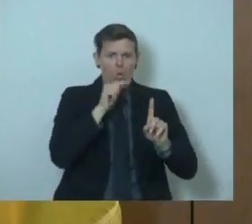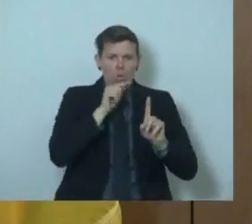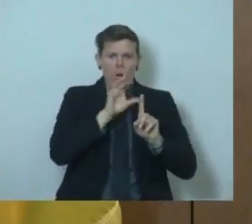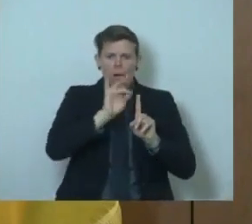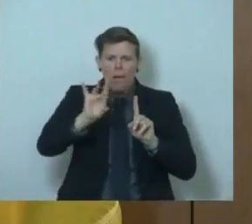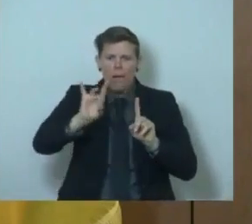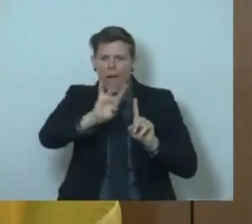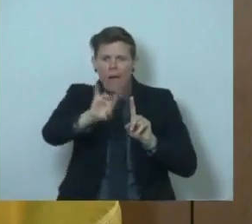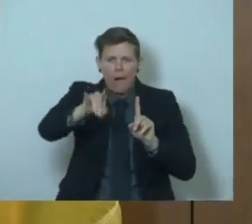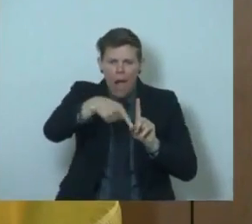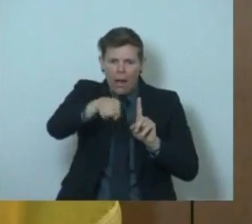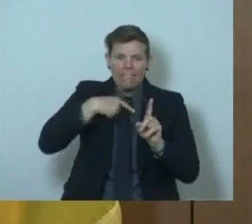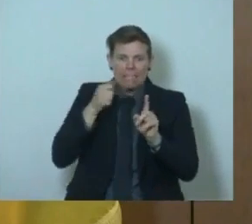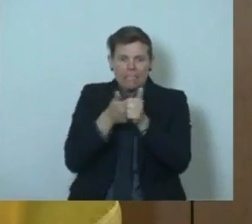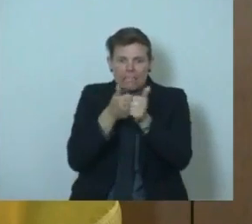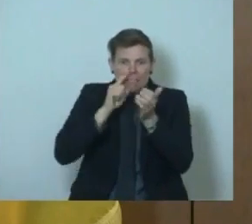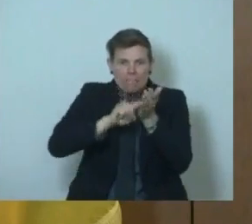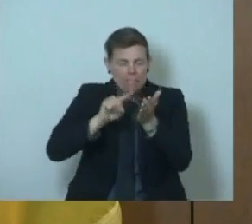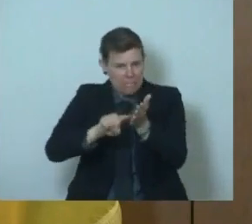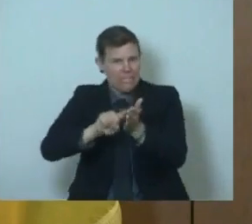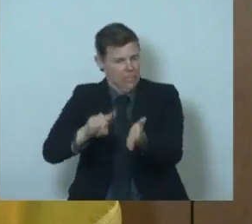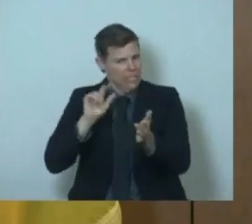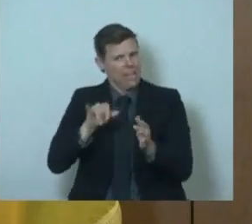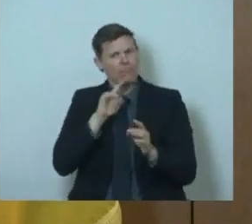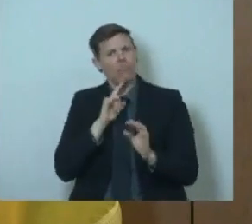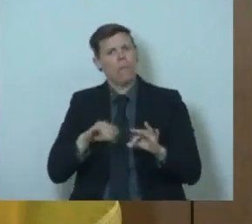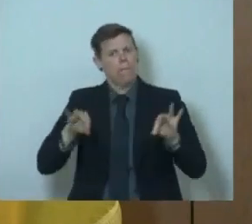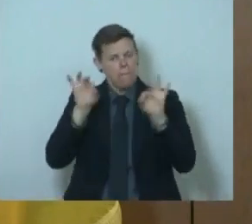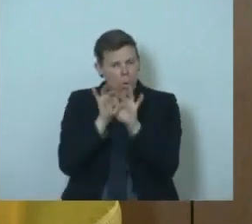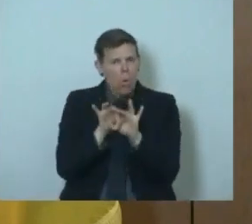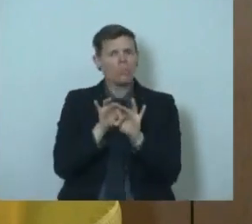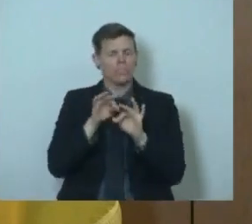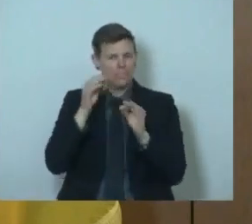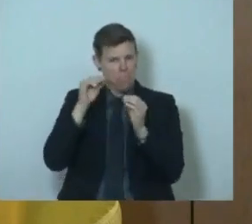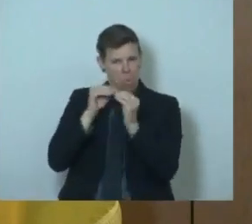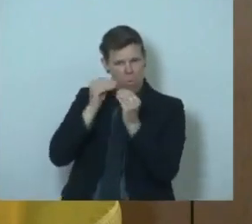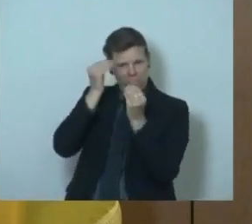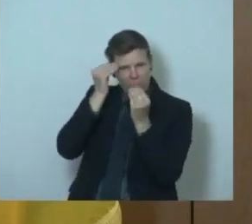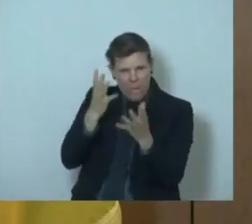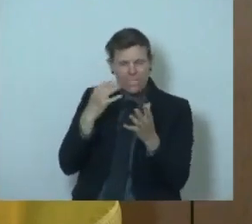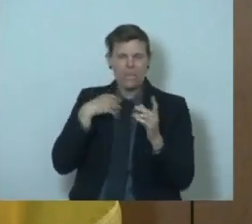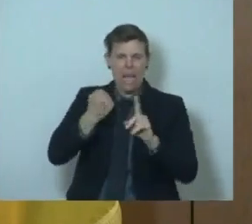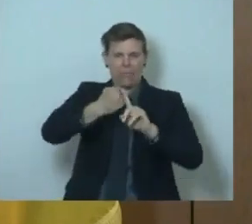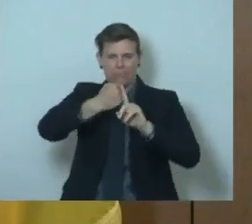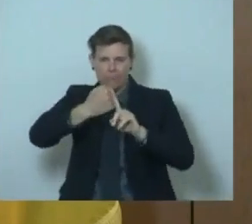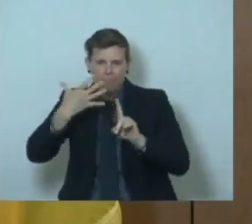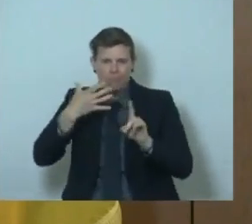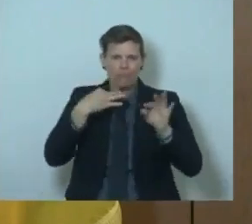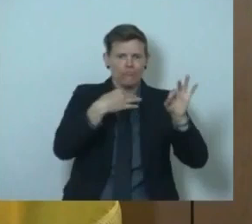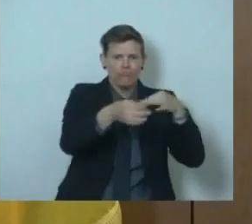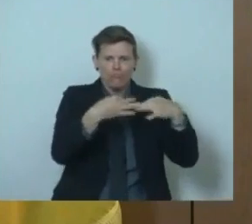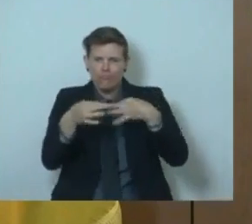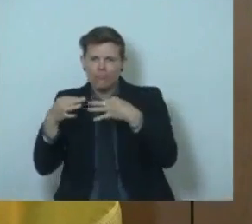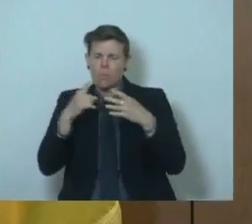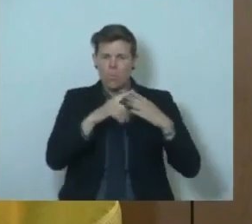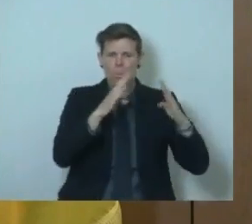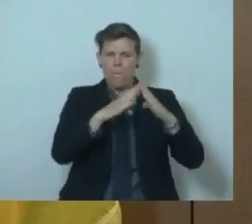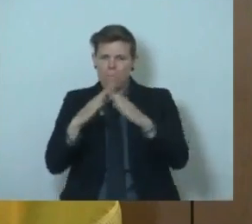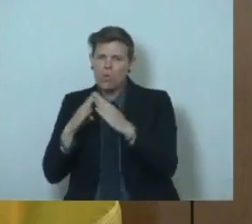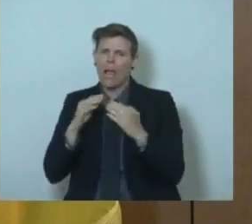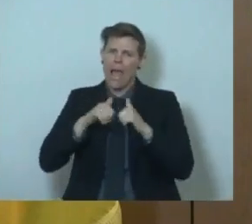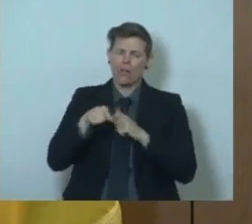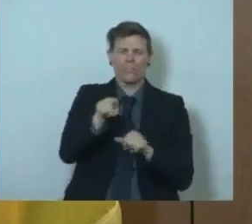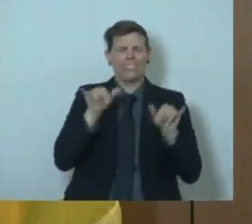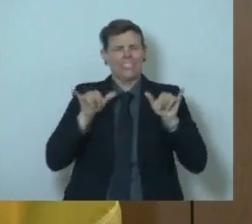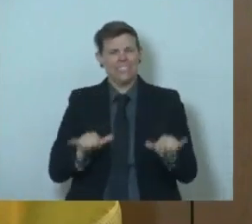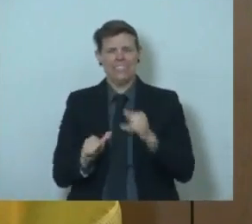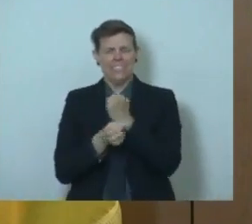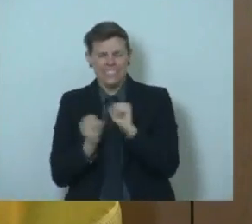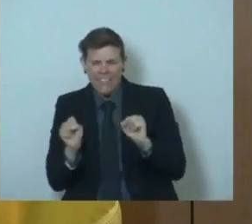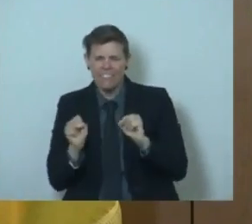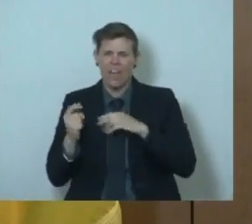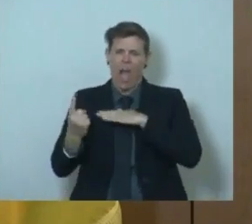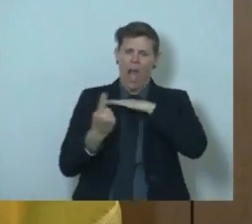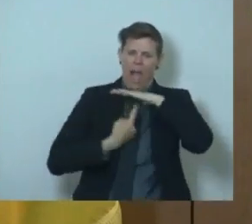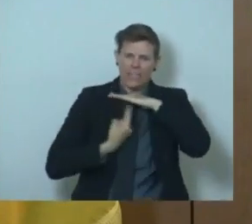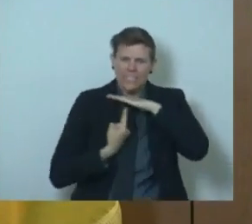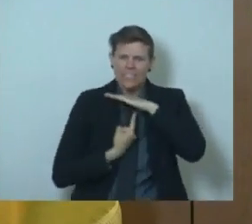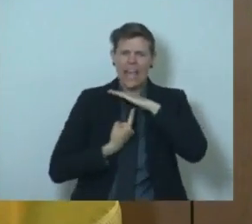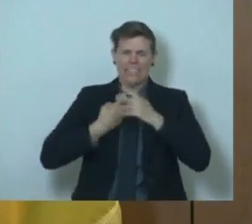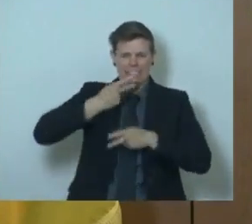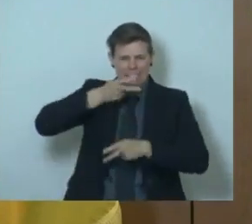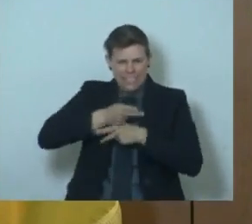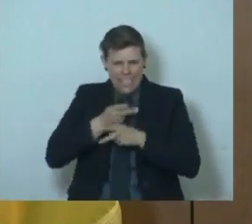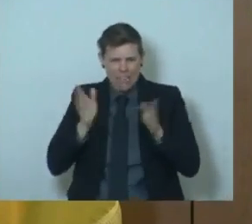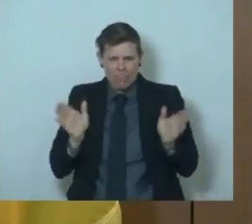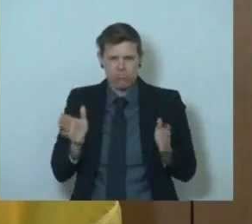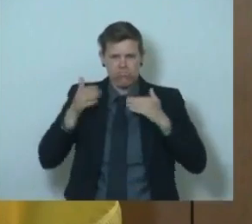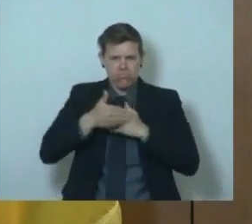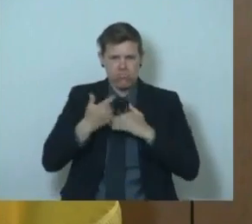WE HAVE TO BE VERY CLEAR THAT THE QUICKER WE DO THAT, THE MORE EFFECTIVELY WE DO THAT, THE MORE INFORMATION WE GIVE TO EMPLOYERS IN OUR COMMUNITY ABOUT HOW WE ARE GETTING THAT DONE SAFELY,